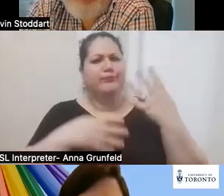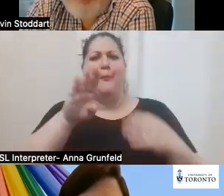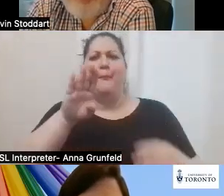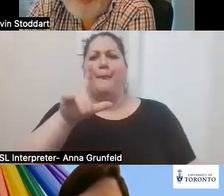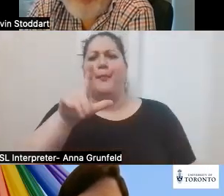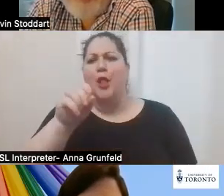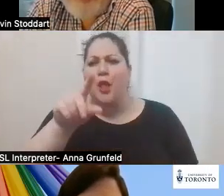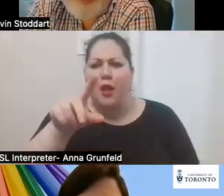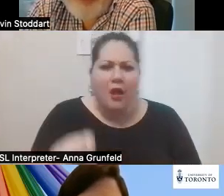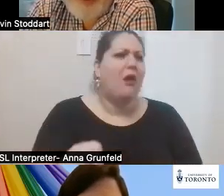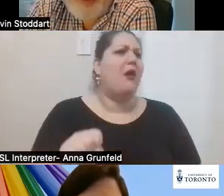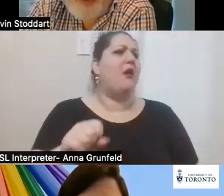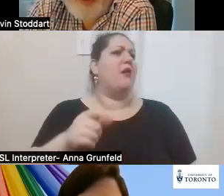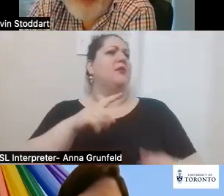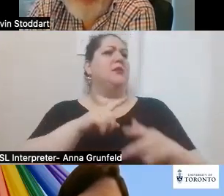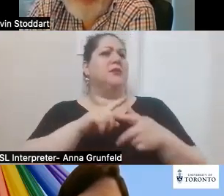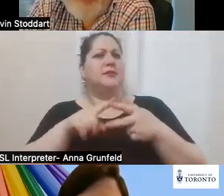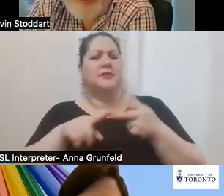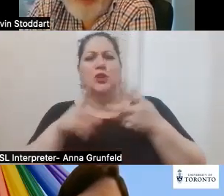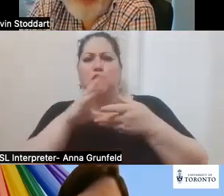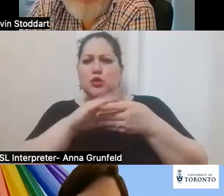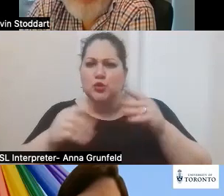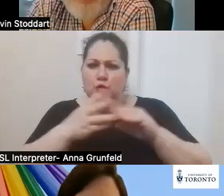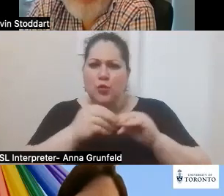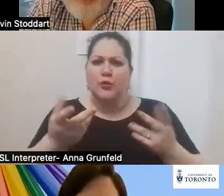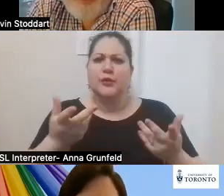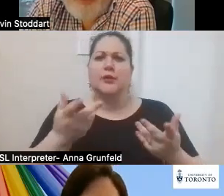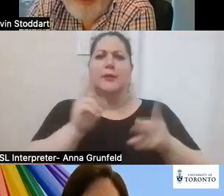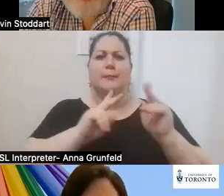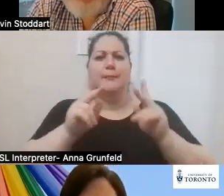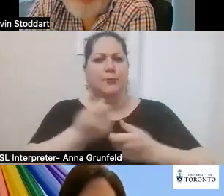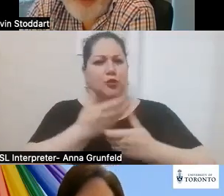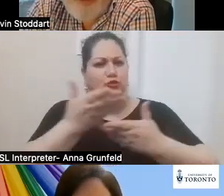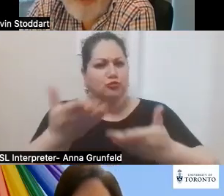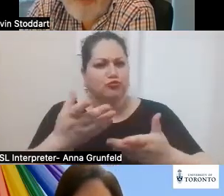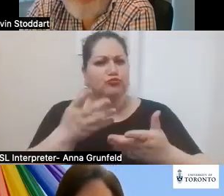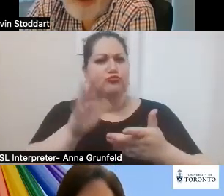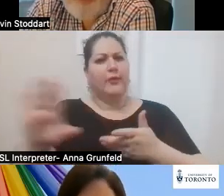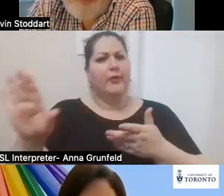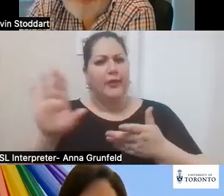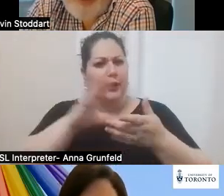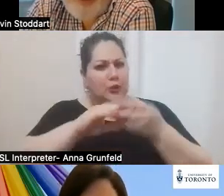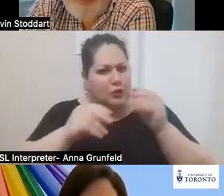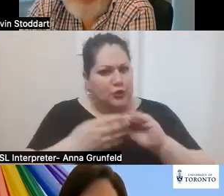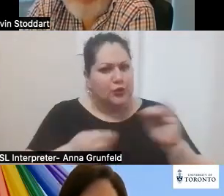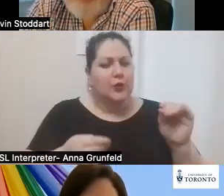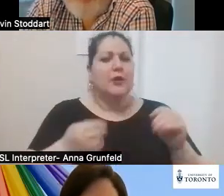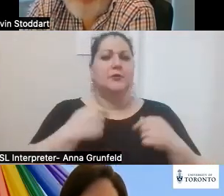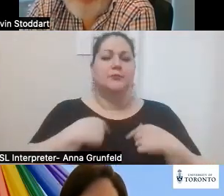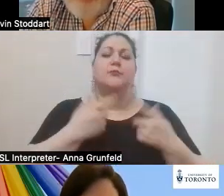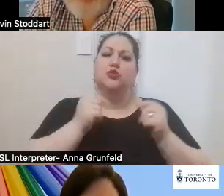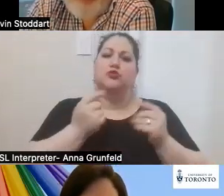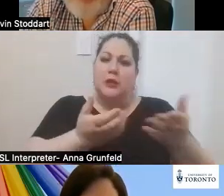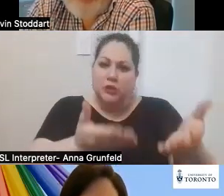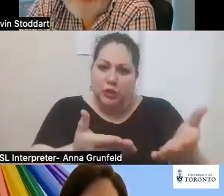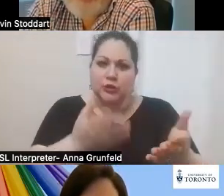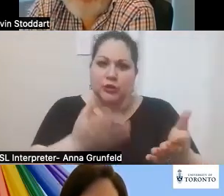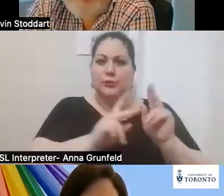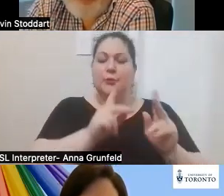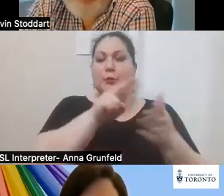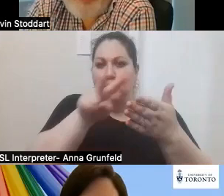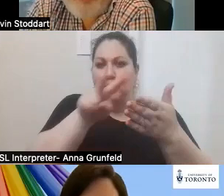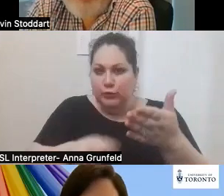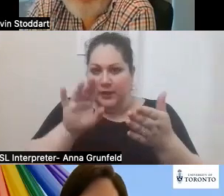people to those to kind of understand, really understand what autism in adults